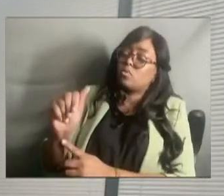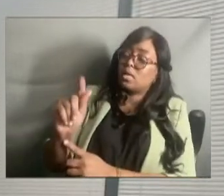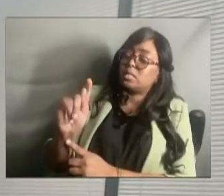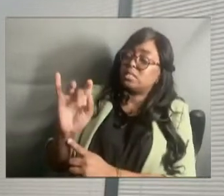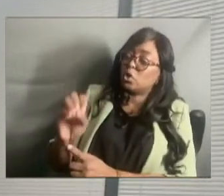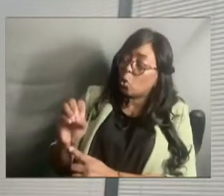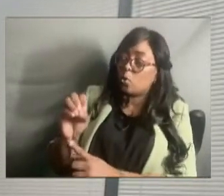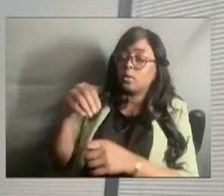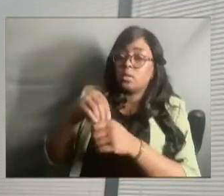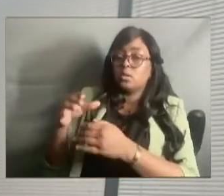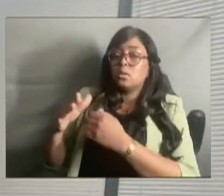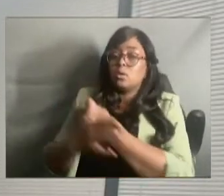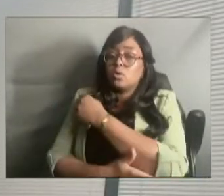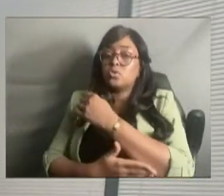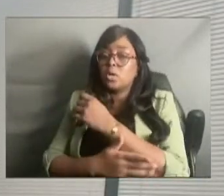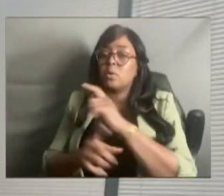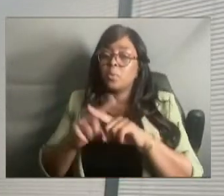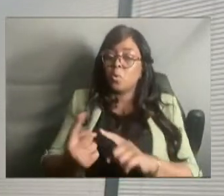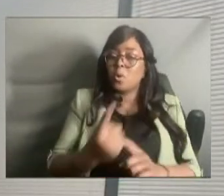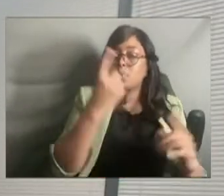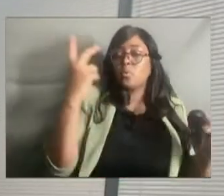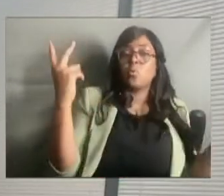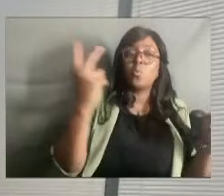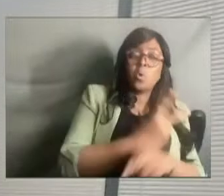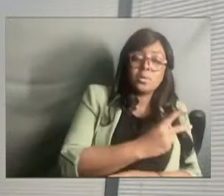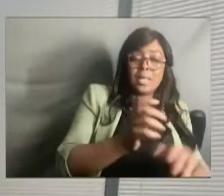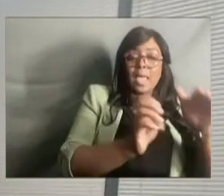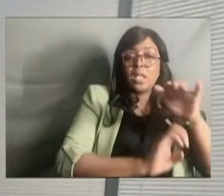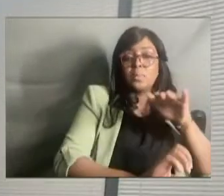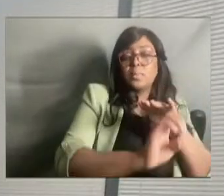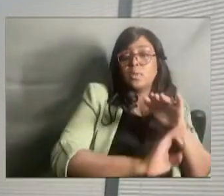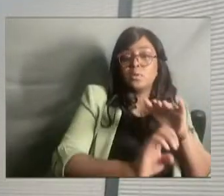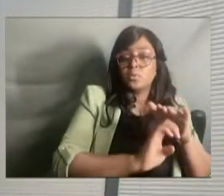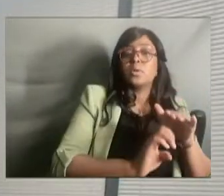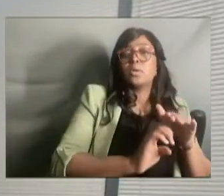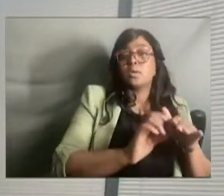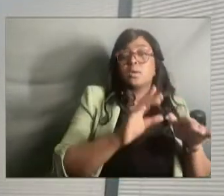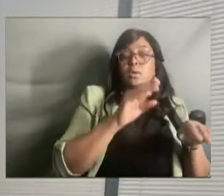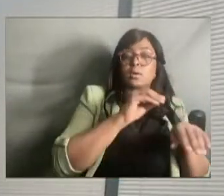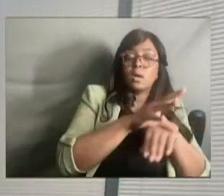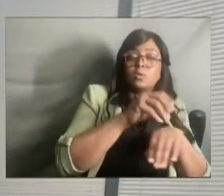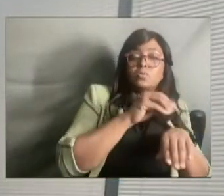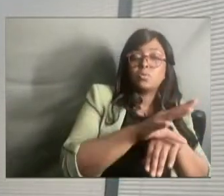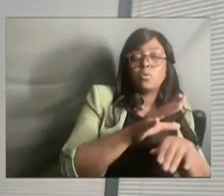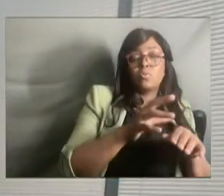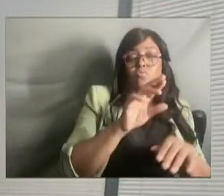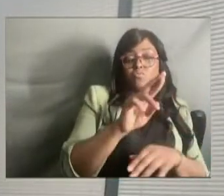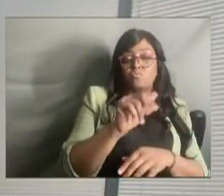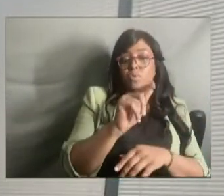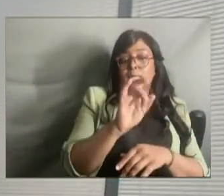secondary counselor ratios in the country, but actually one of